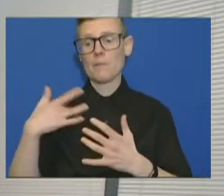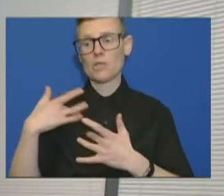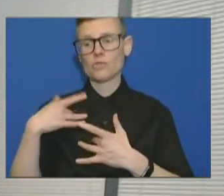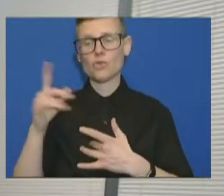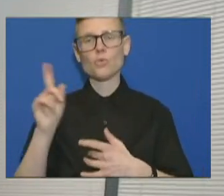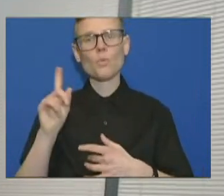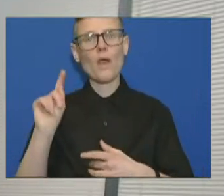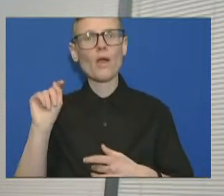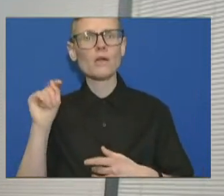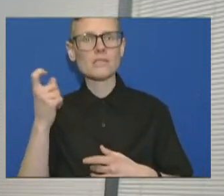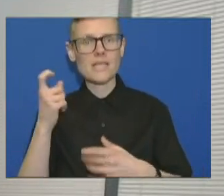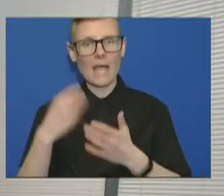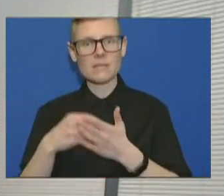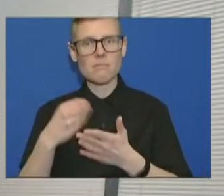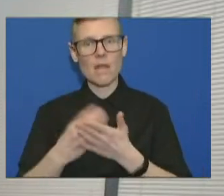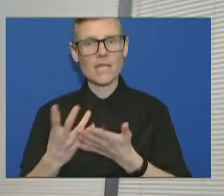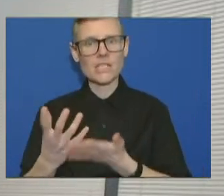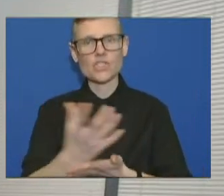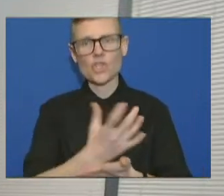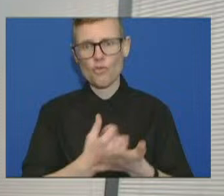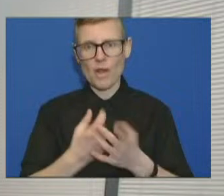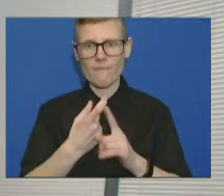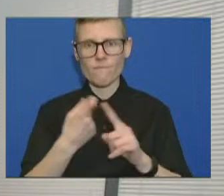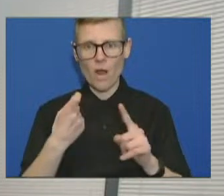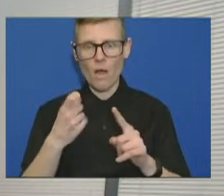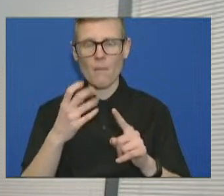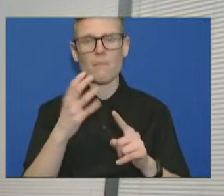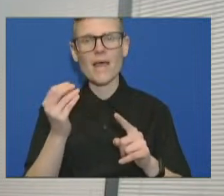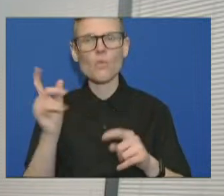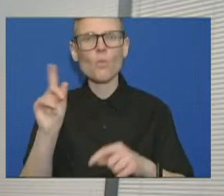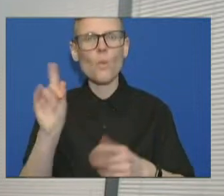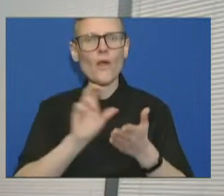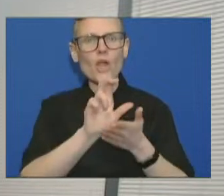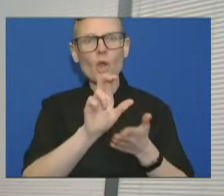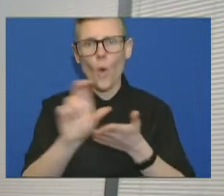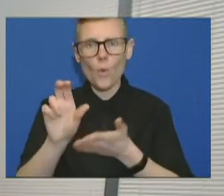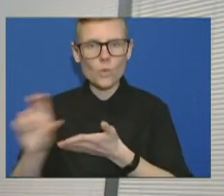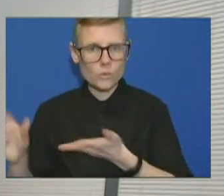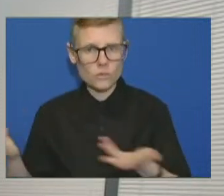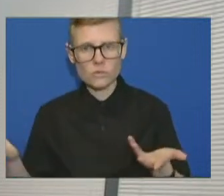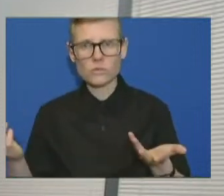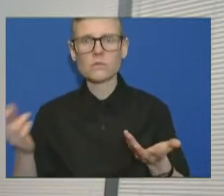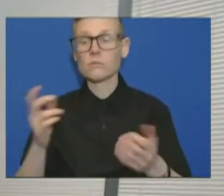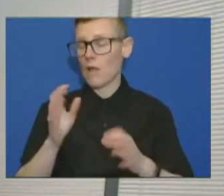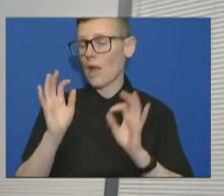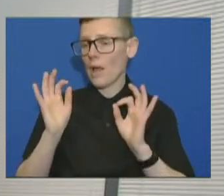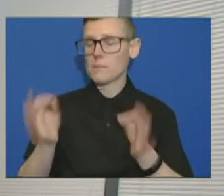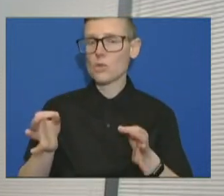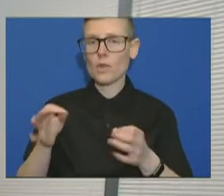We're hoping to balance that workload. I'm concerned where